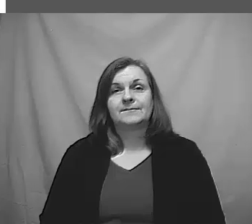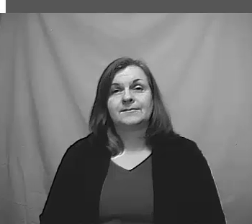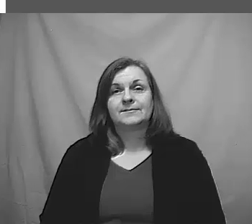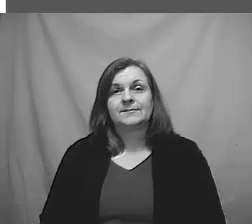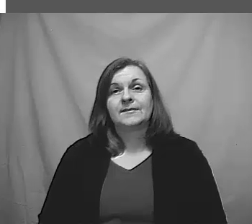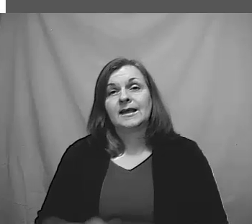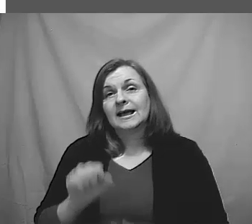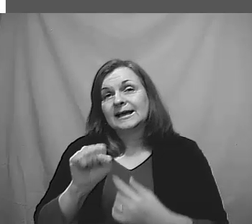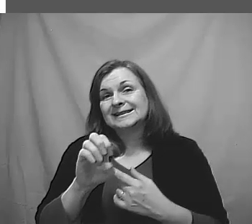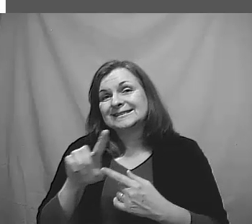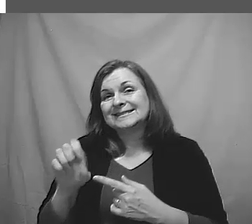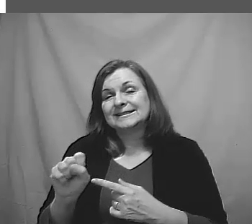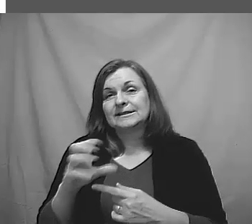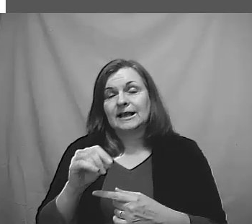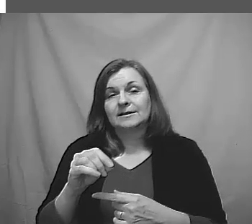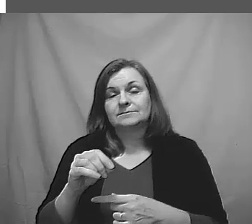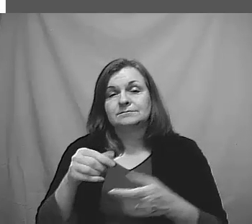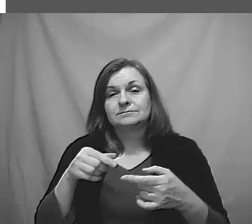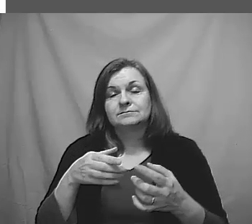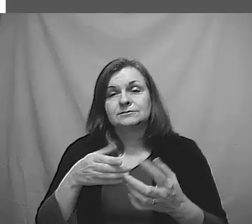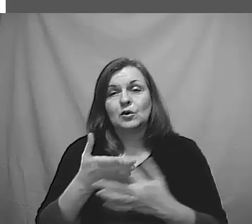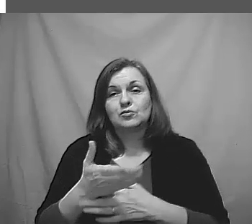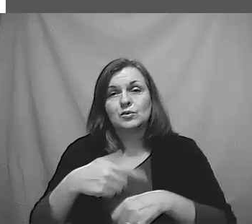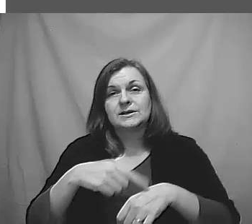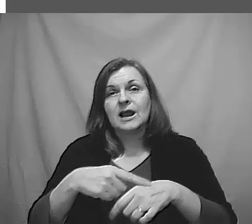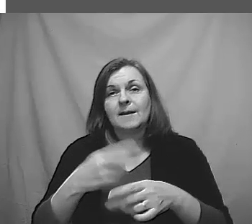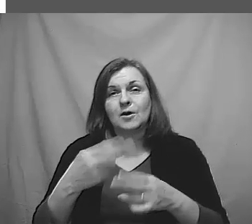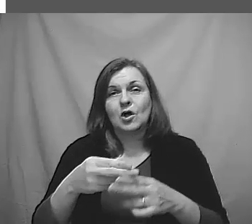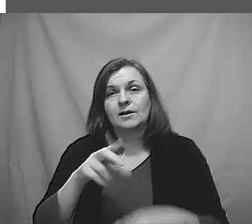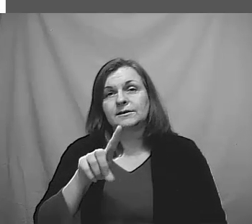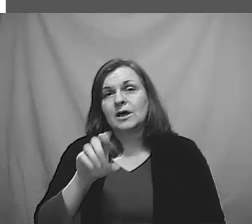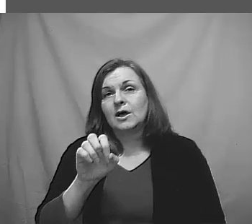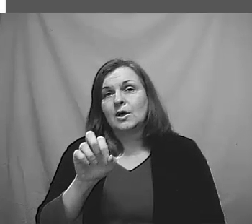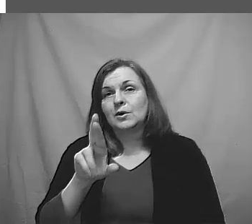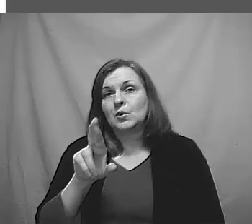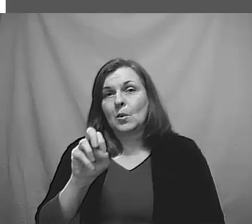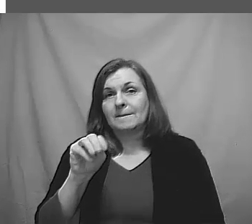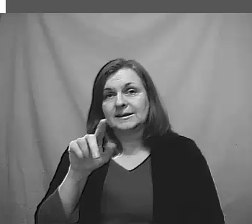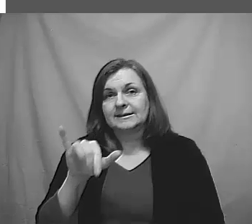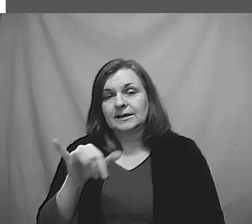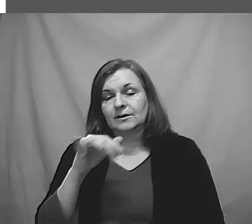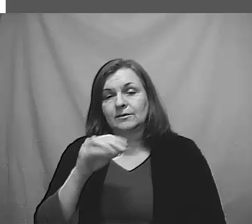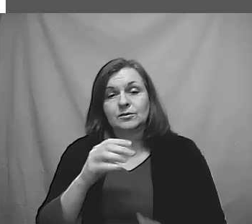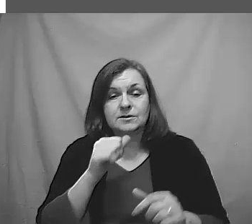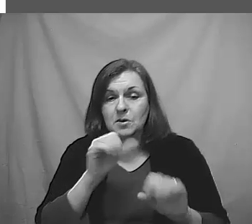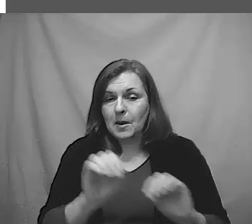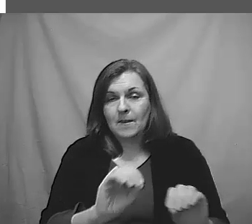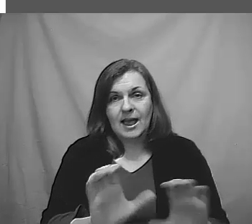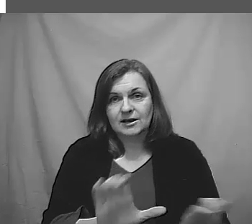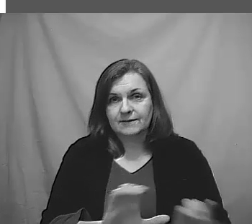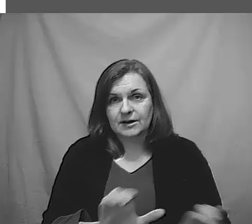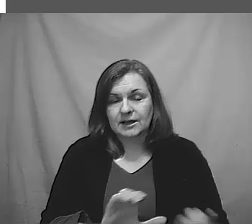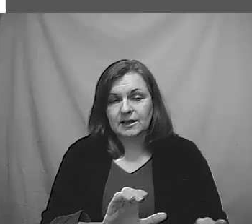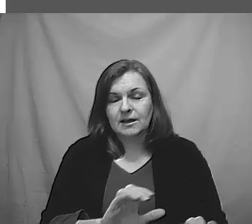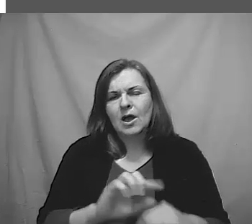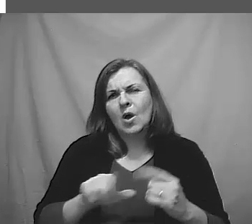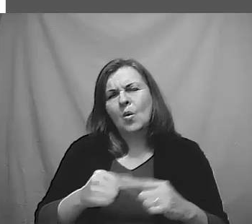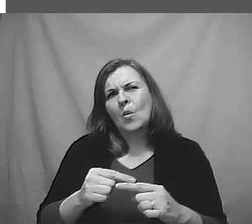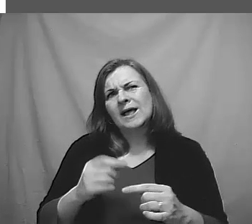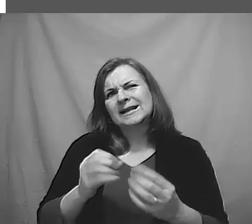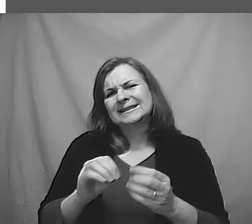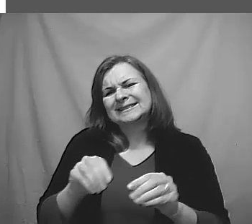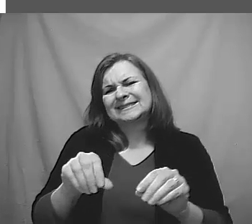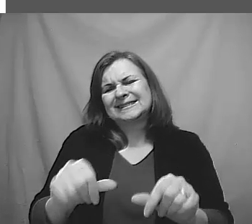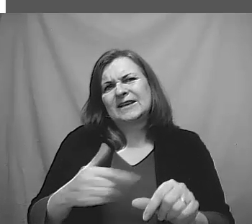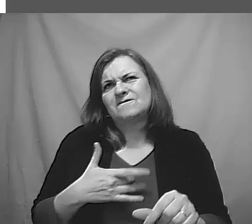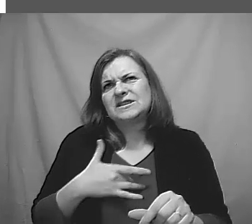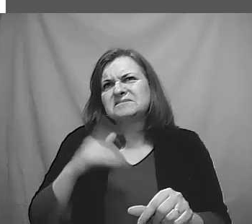now I mentioned to you that seeds can go into a phase of dormancy now when that seed gets the sense that it needs to sprout and shoot out this